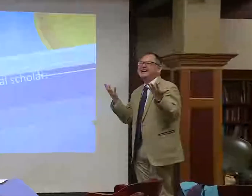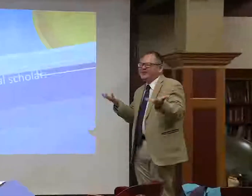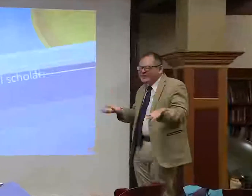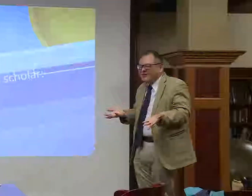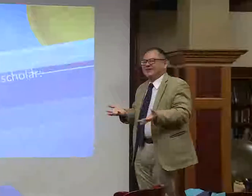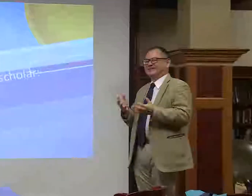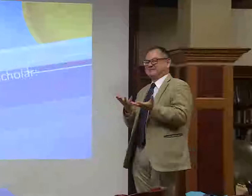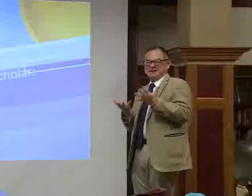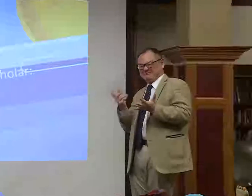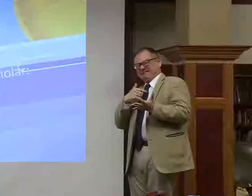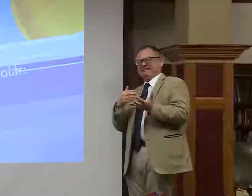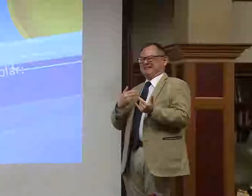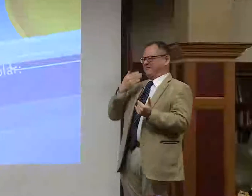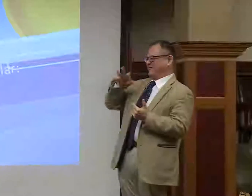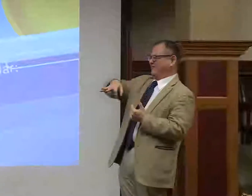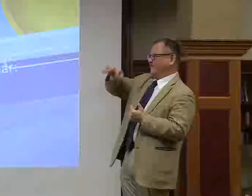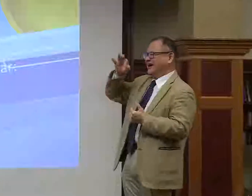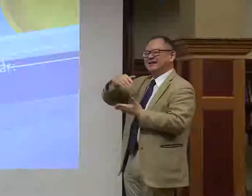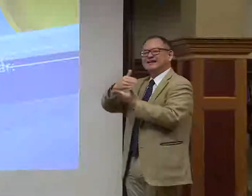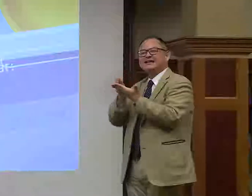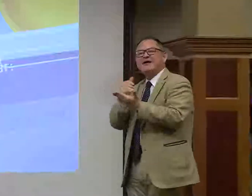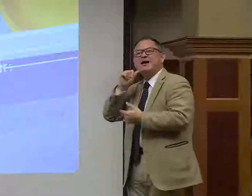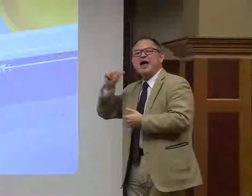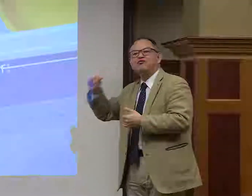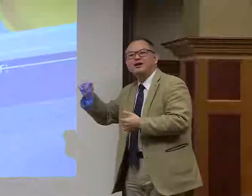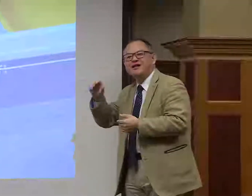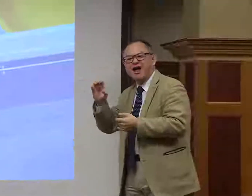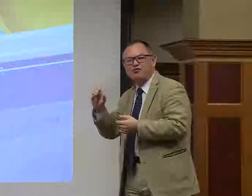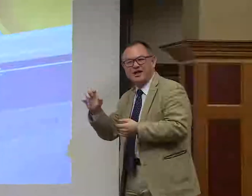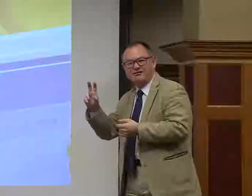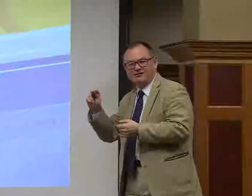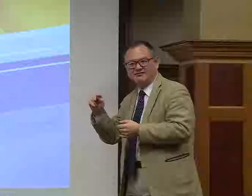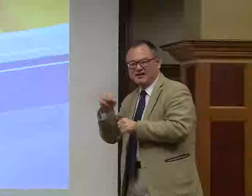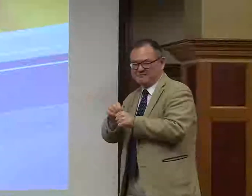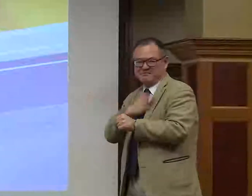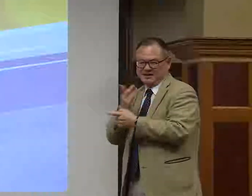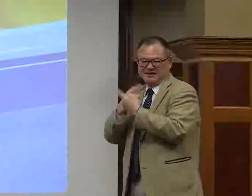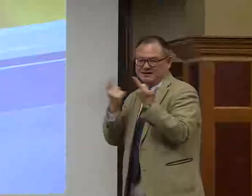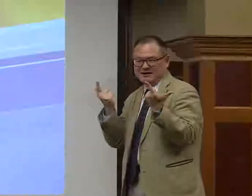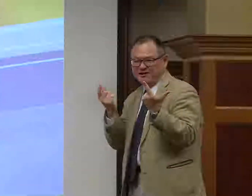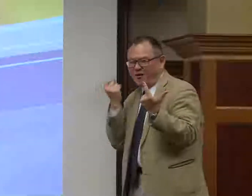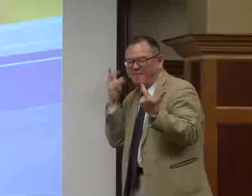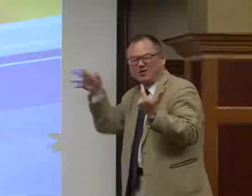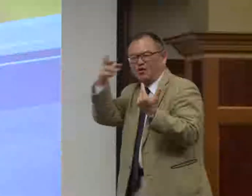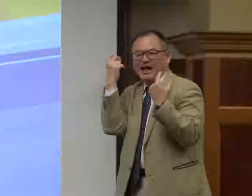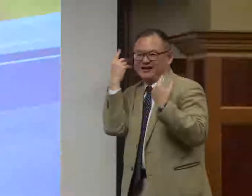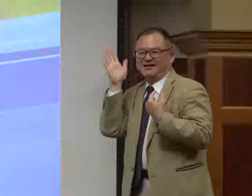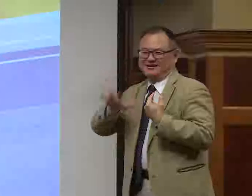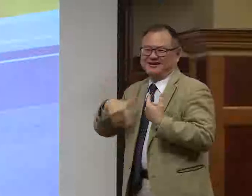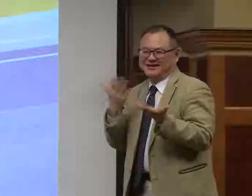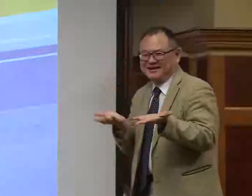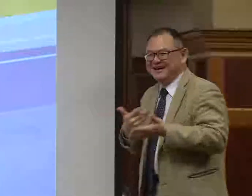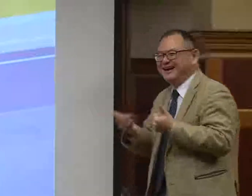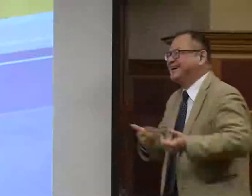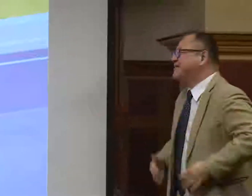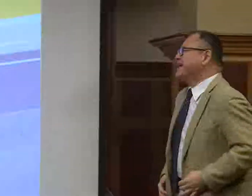not American Sign Language. So there might be some interesting signs pop up